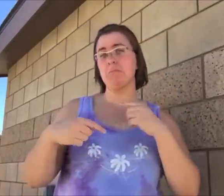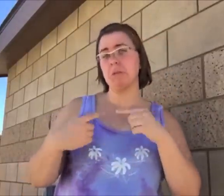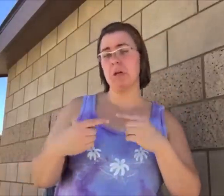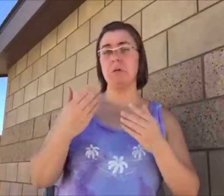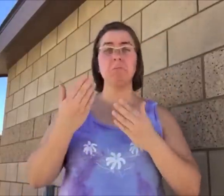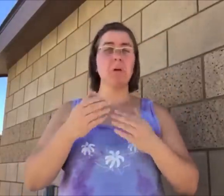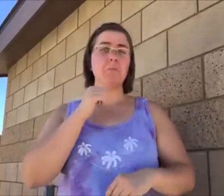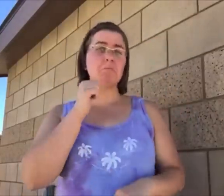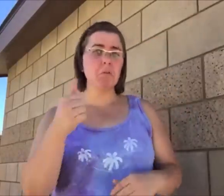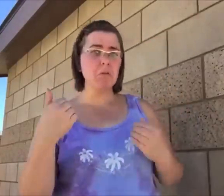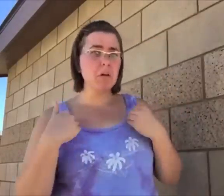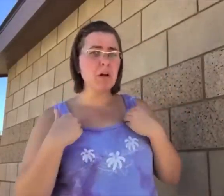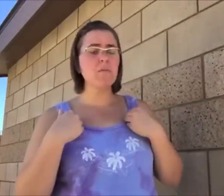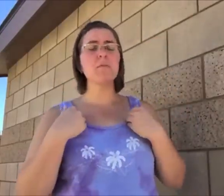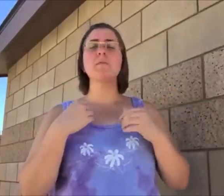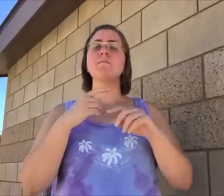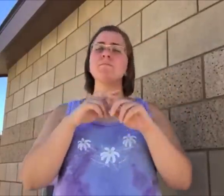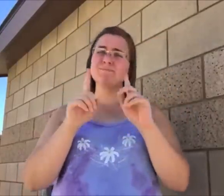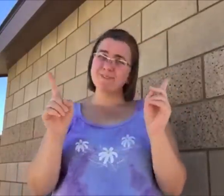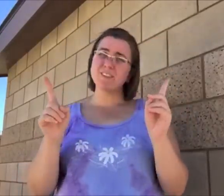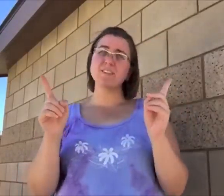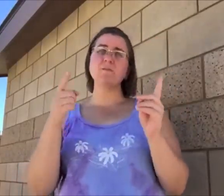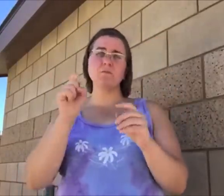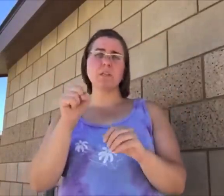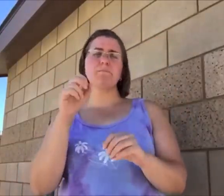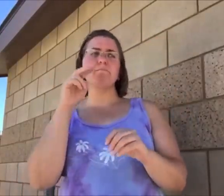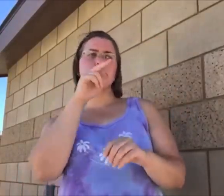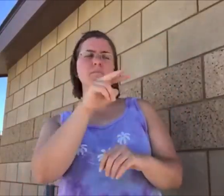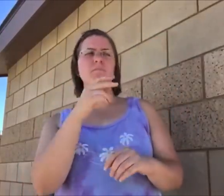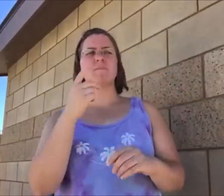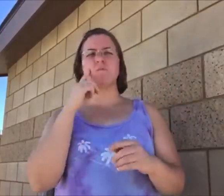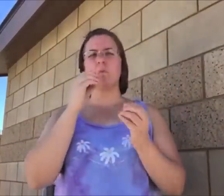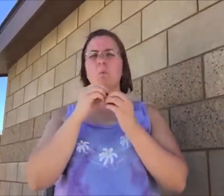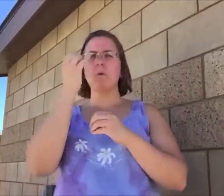Although not perfect, watching these videos can